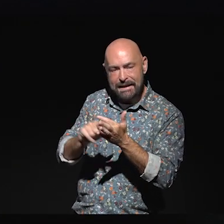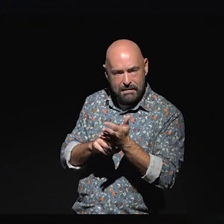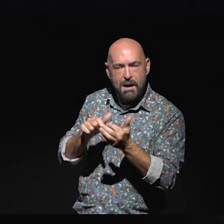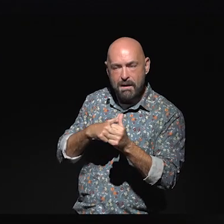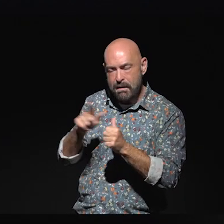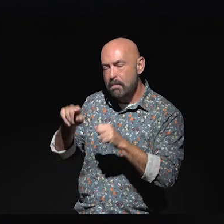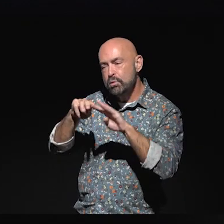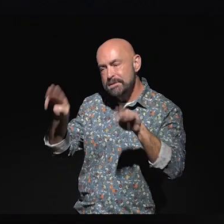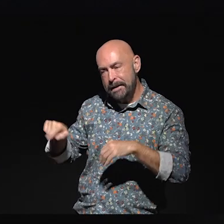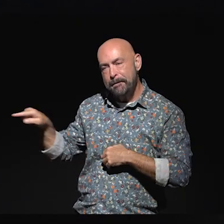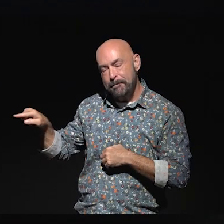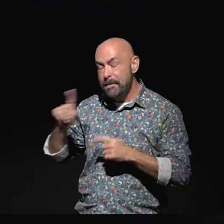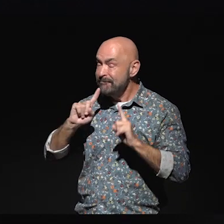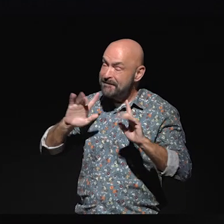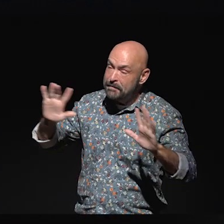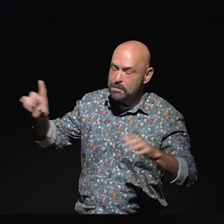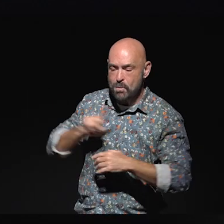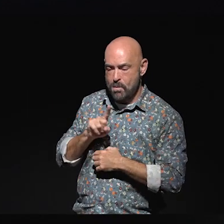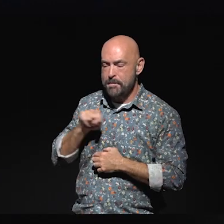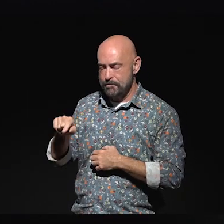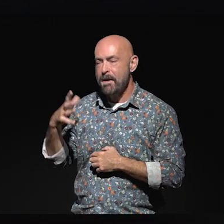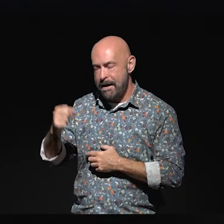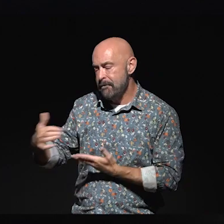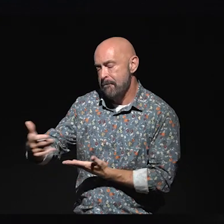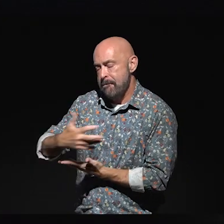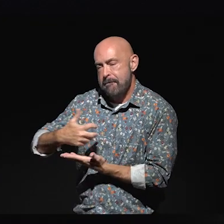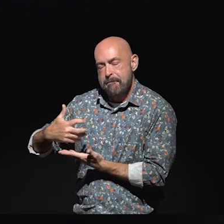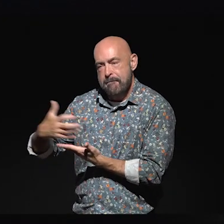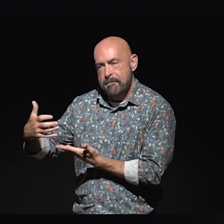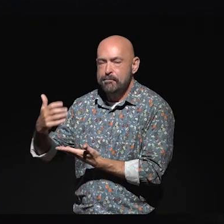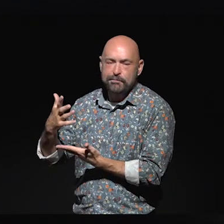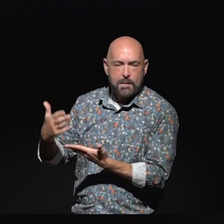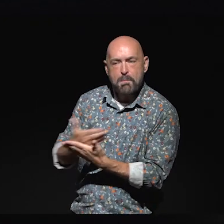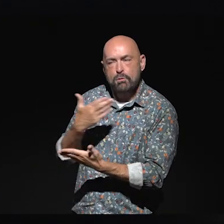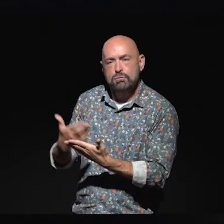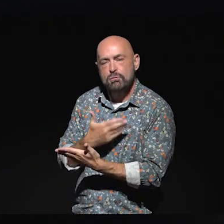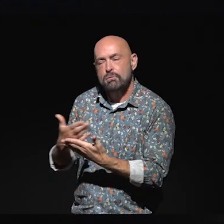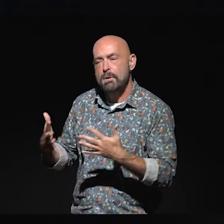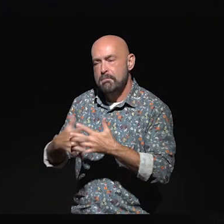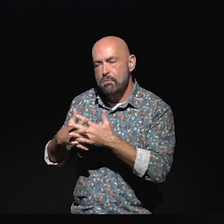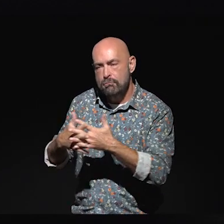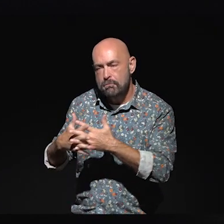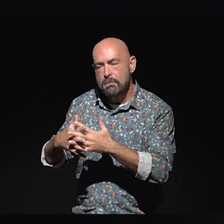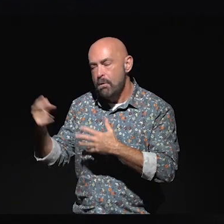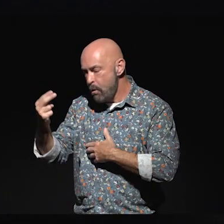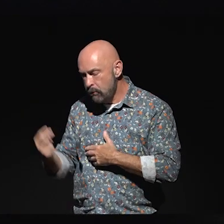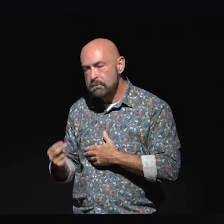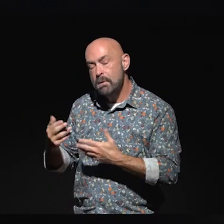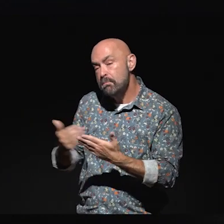a museum famous for its own collection of modern American art, modern German art,